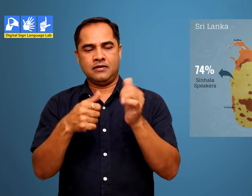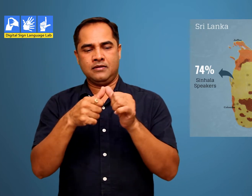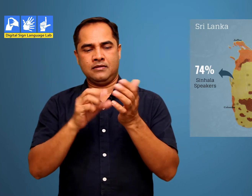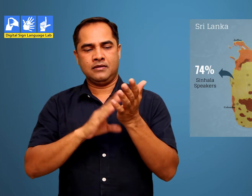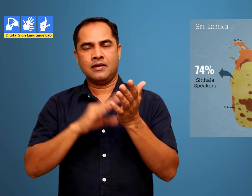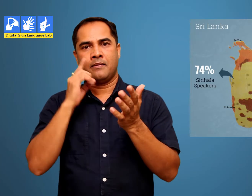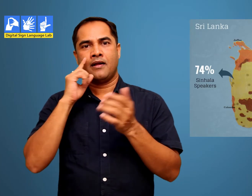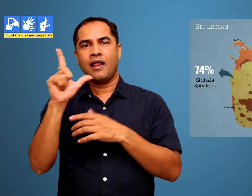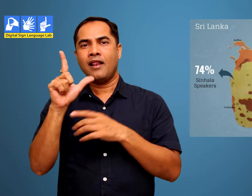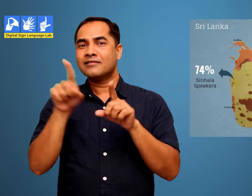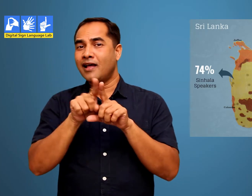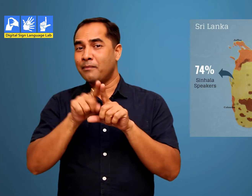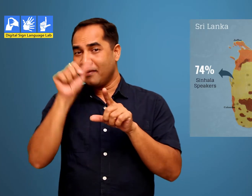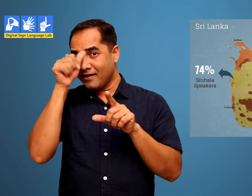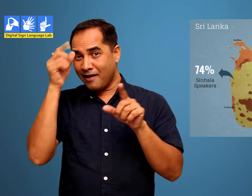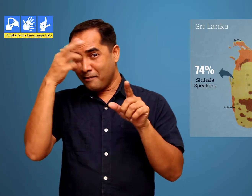the Tamil language)